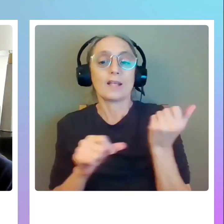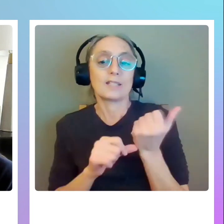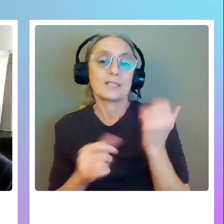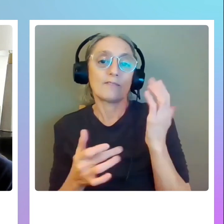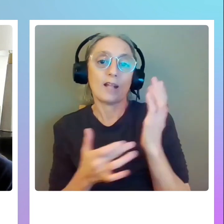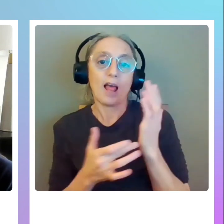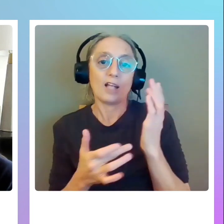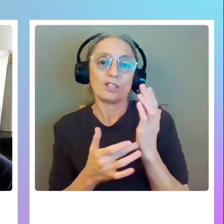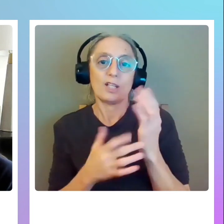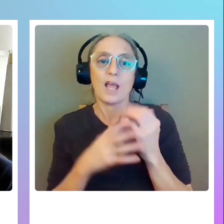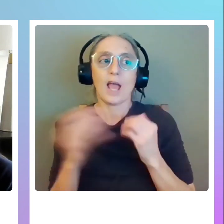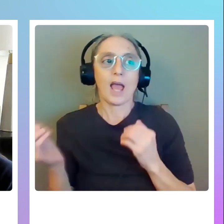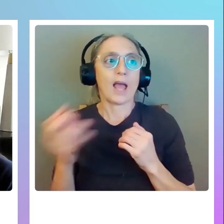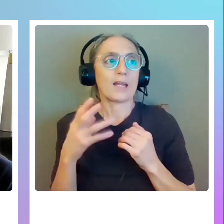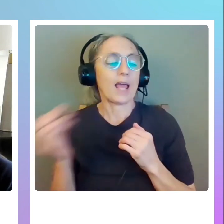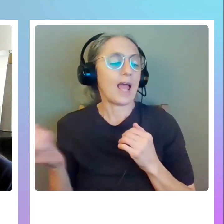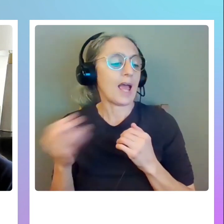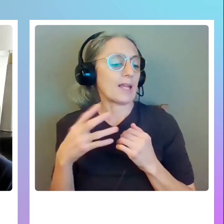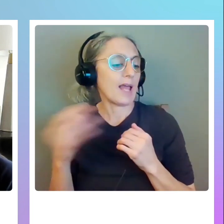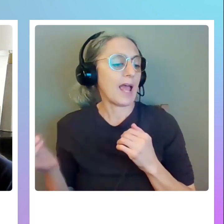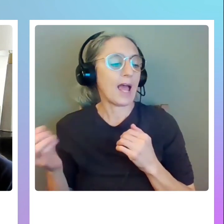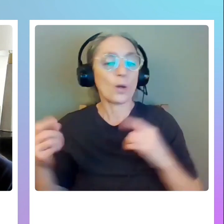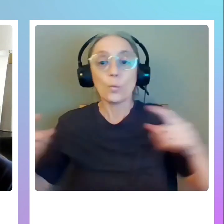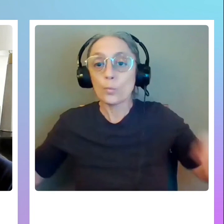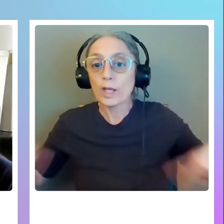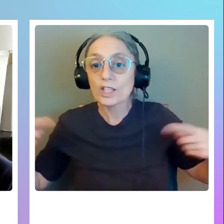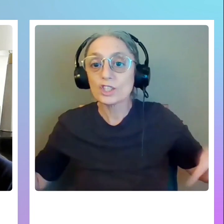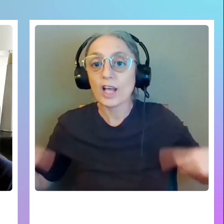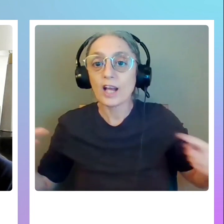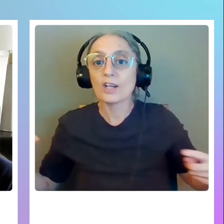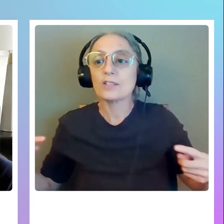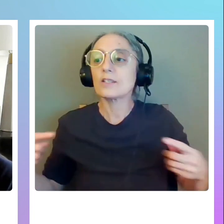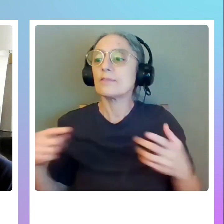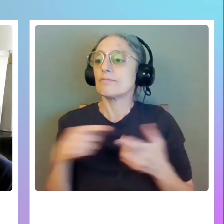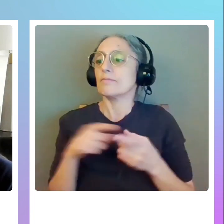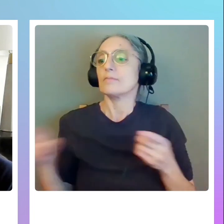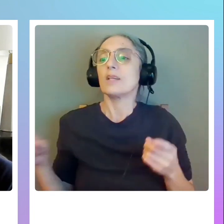and and wheelchairs are not things that are negative, right?